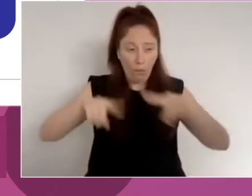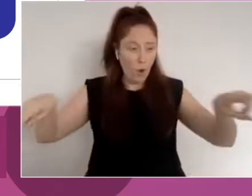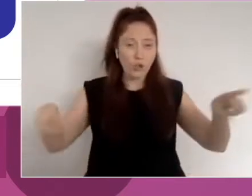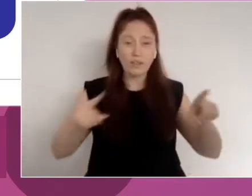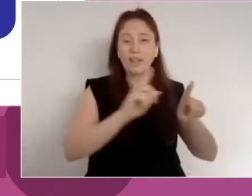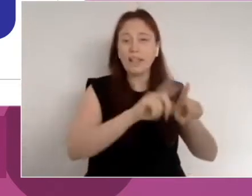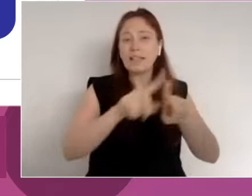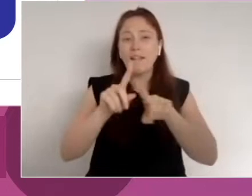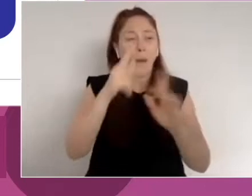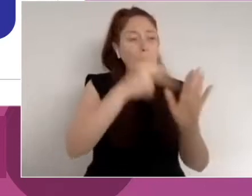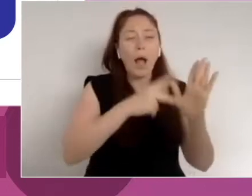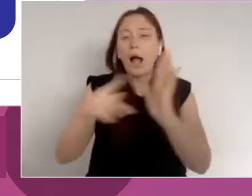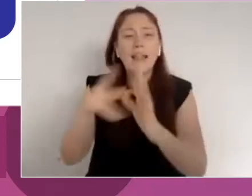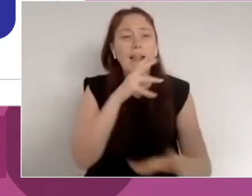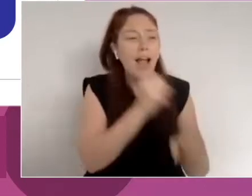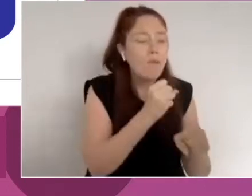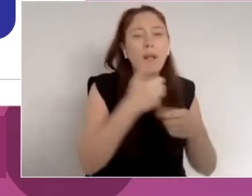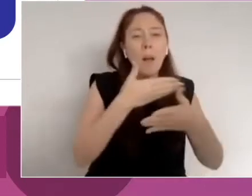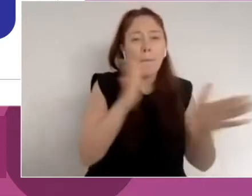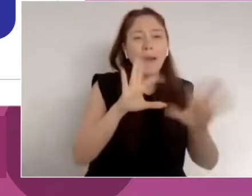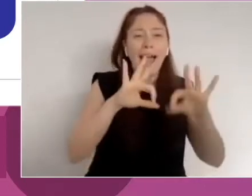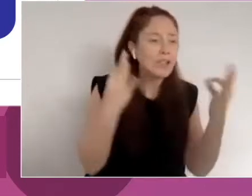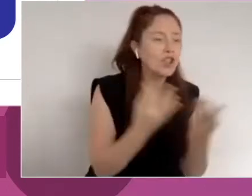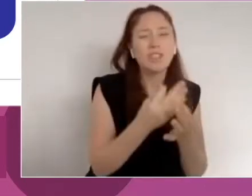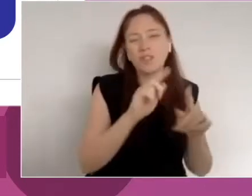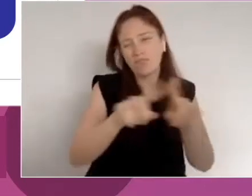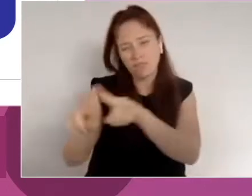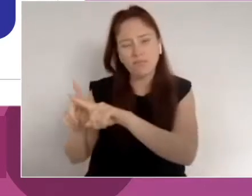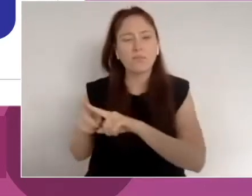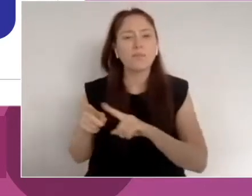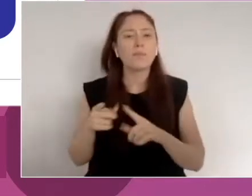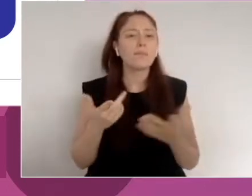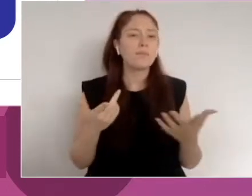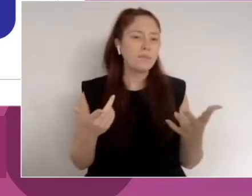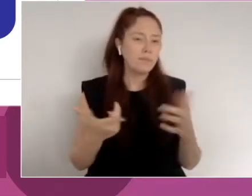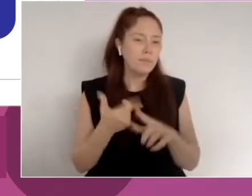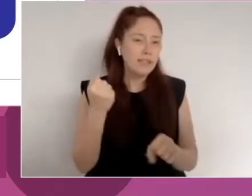administrations, our public agencies, if you like, across, say for instance, the Federal Government,